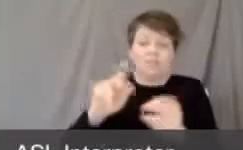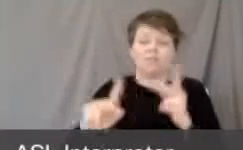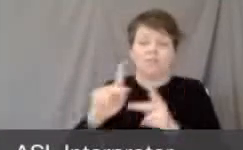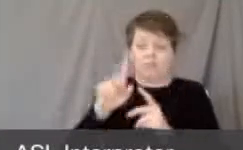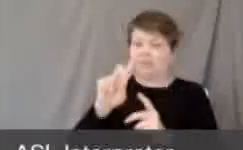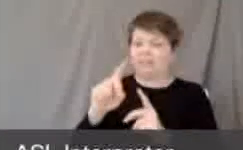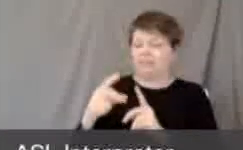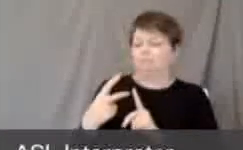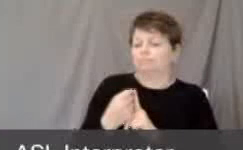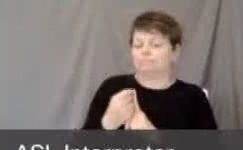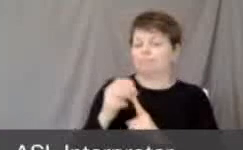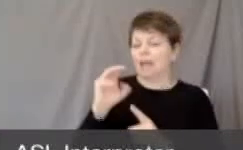Thank you Dustin, next slide.